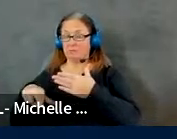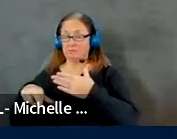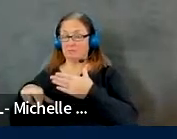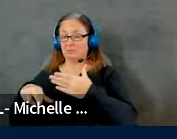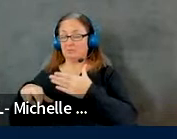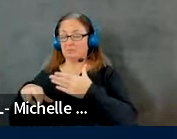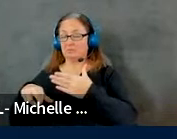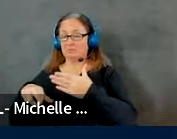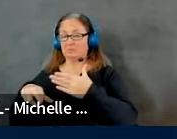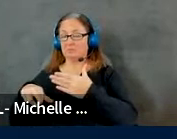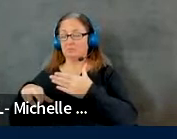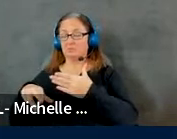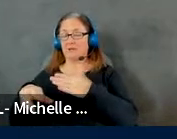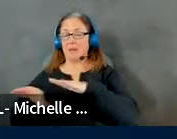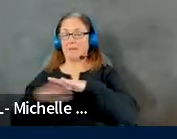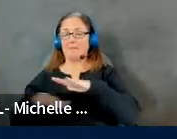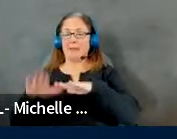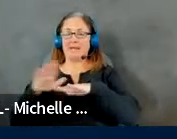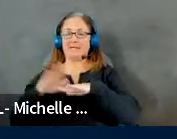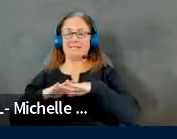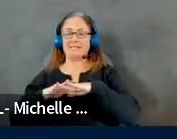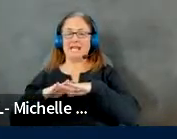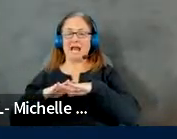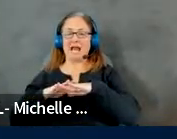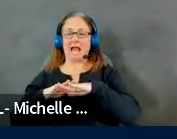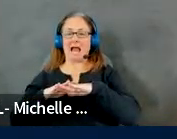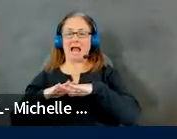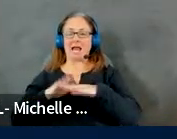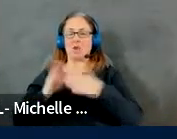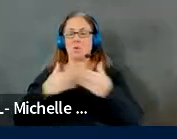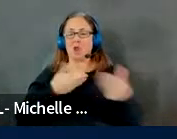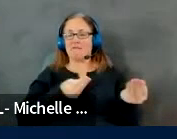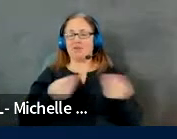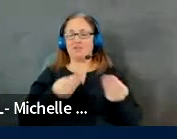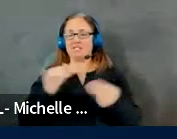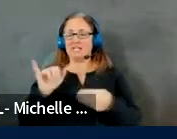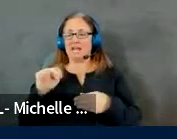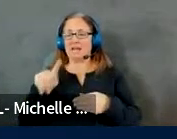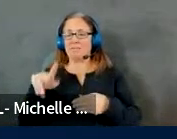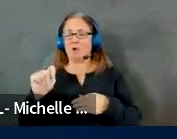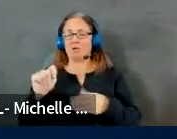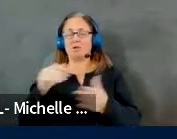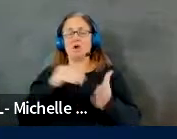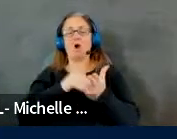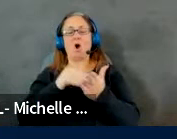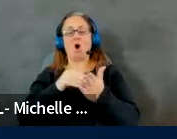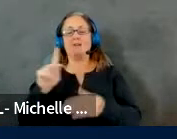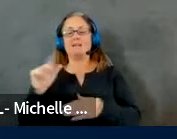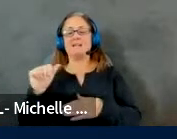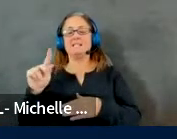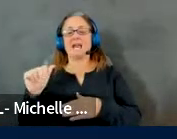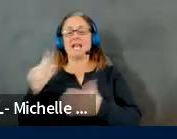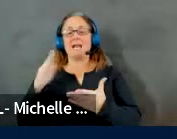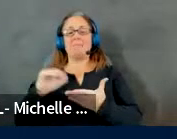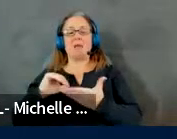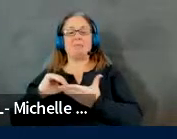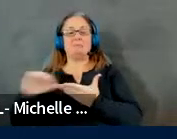is based upon the inputs that are provided to it. Oftentimes, data may exclude accurate information